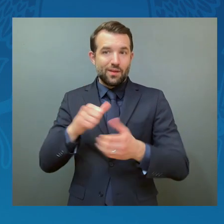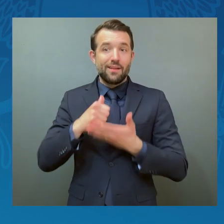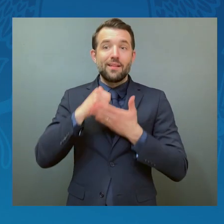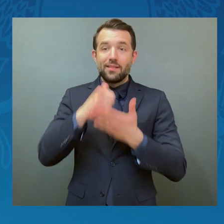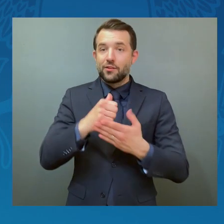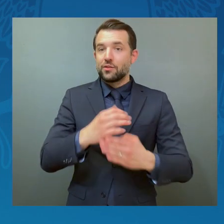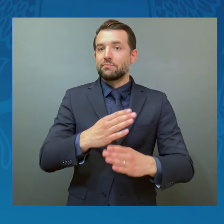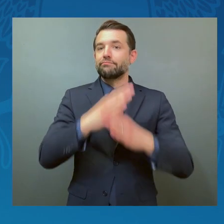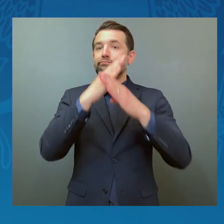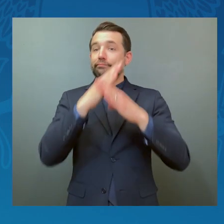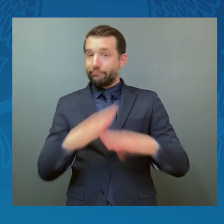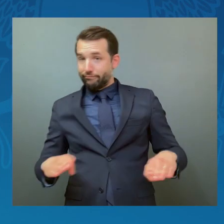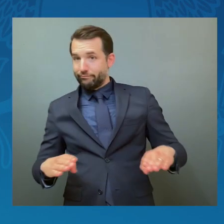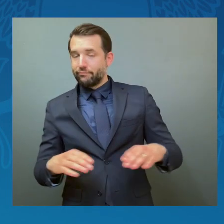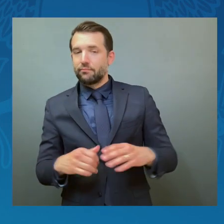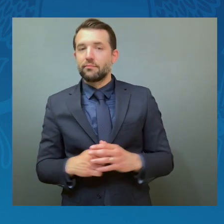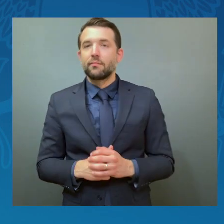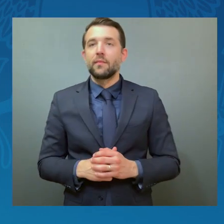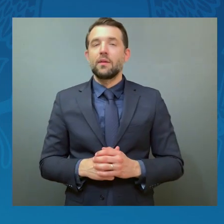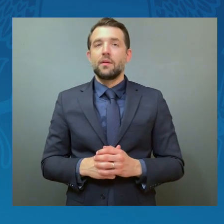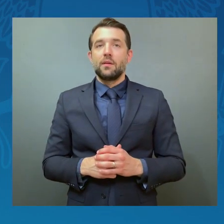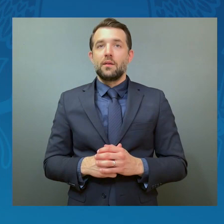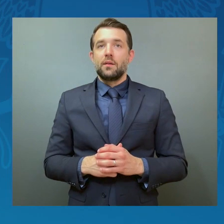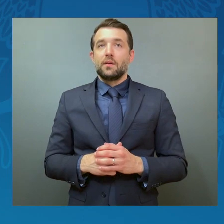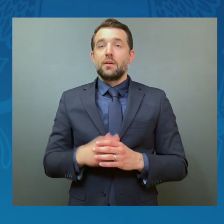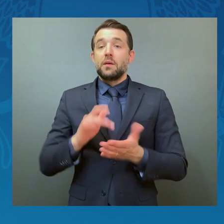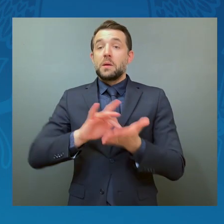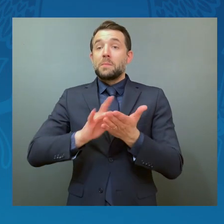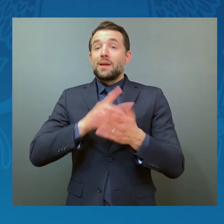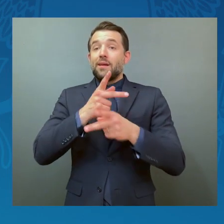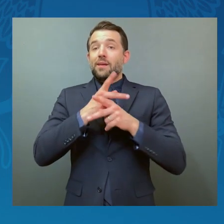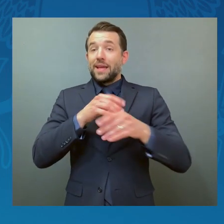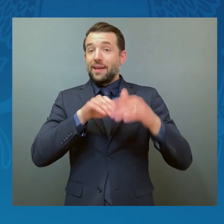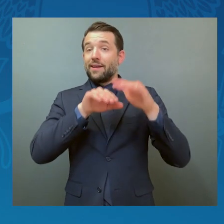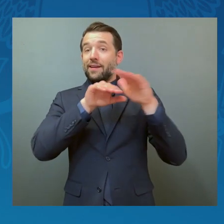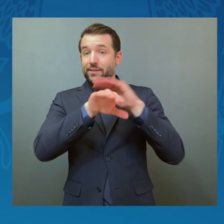and make medical care accessible and equitable for all.